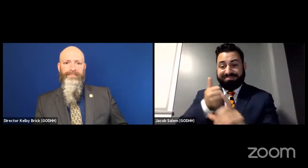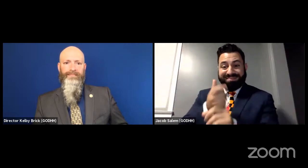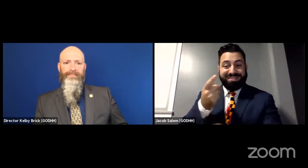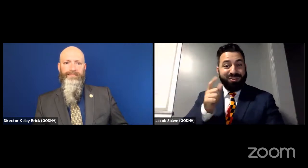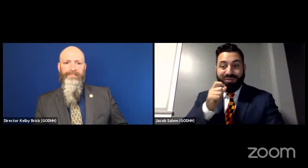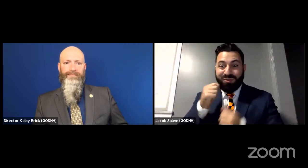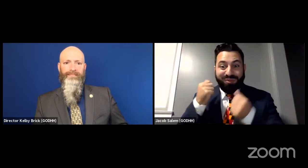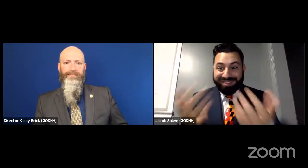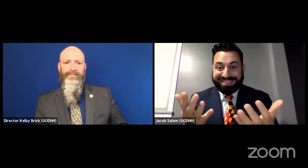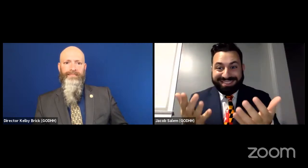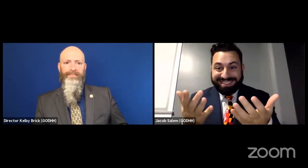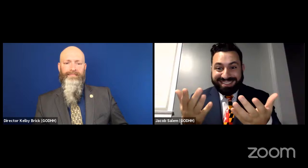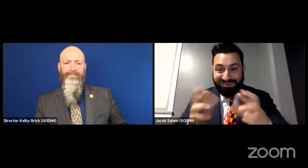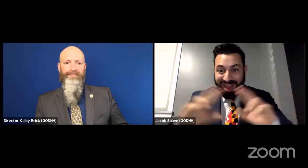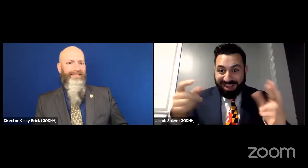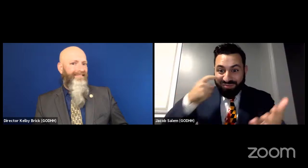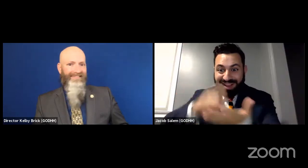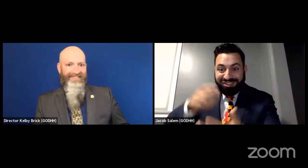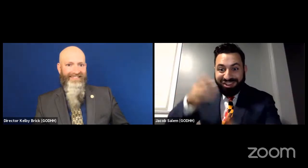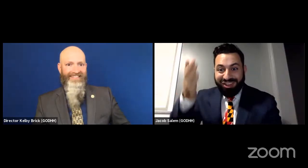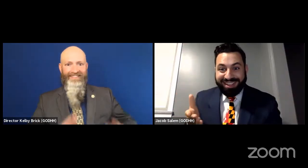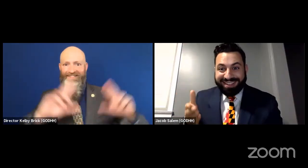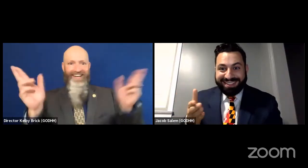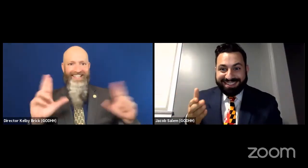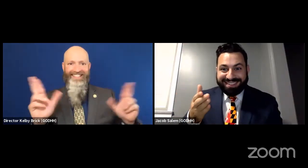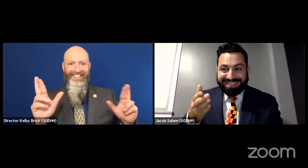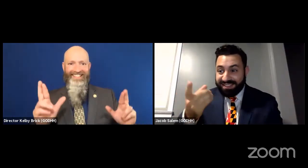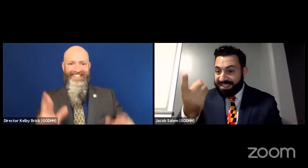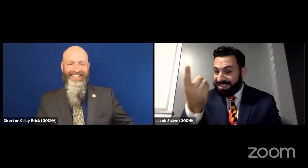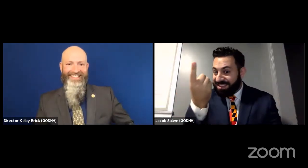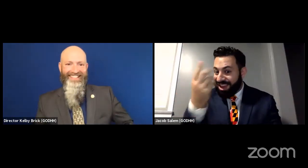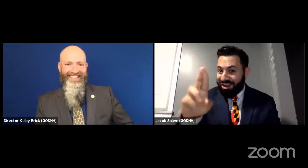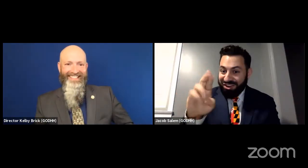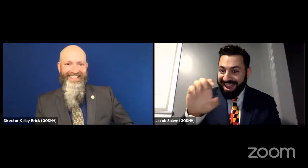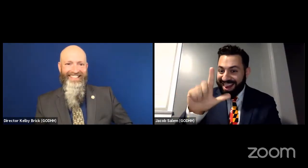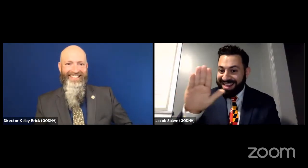but focus on the EIPA and focusing this to come to fruition. Are we ready to recognize